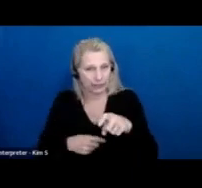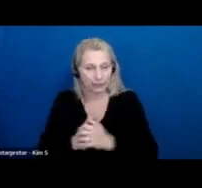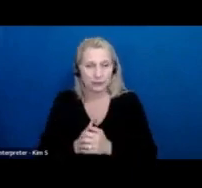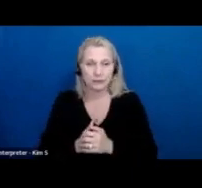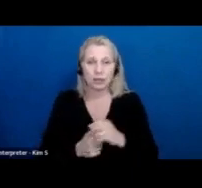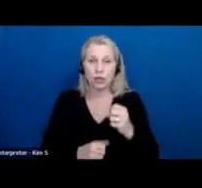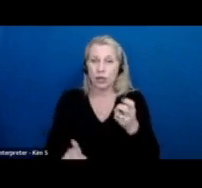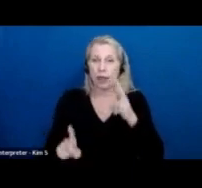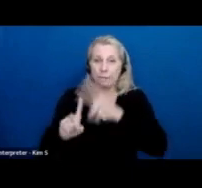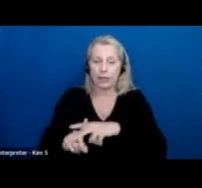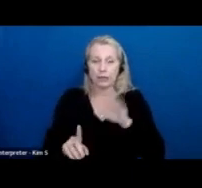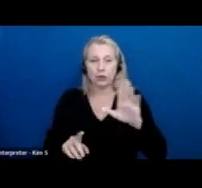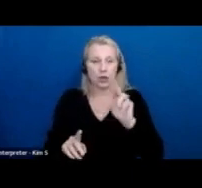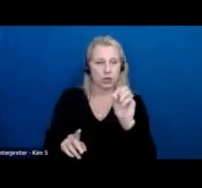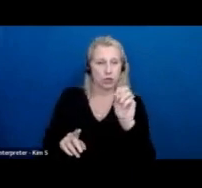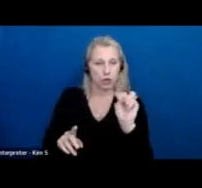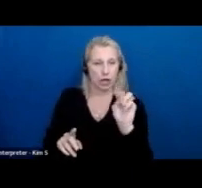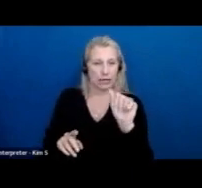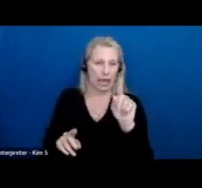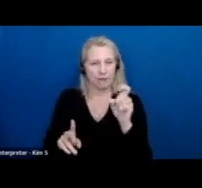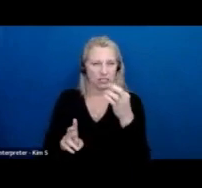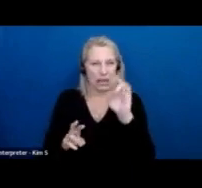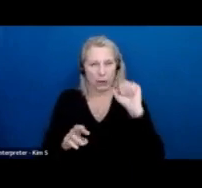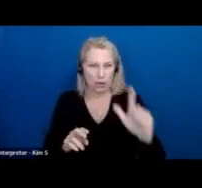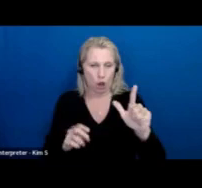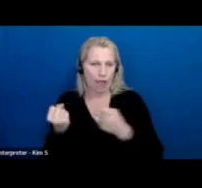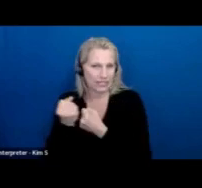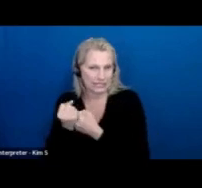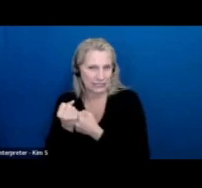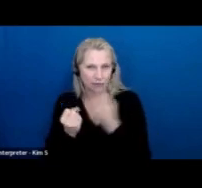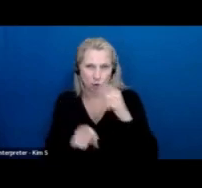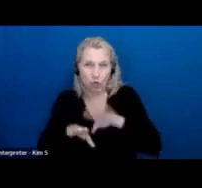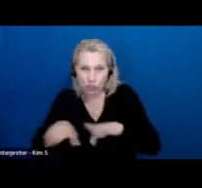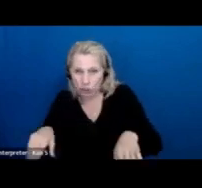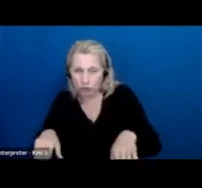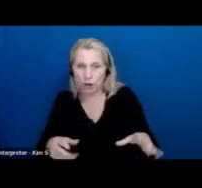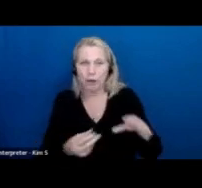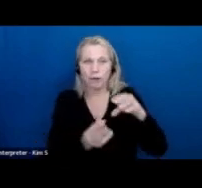adversarial advocacy as a parent on behalf of her children, coupled with her expertise,